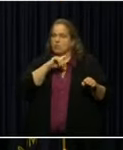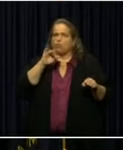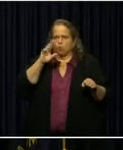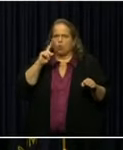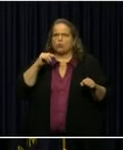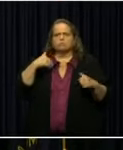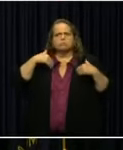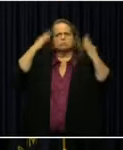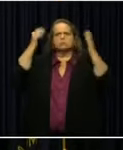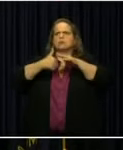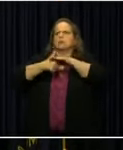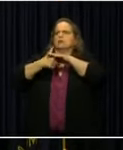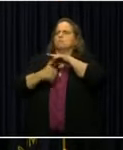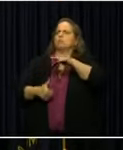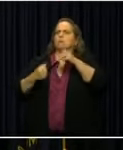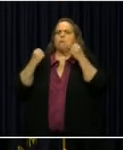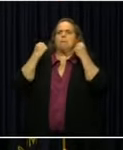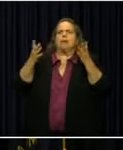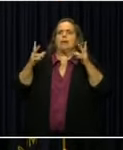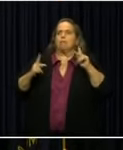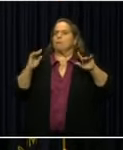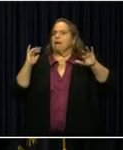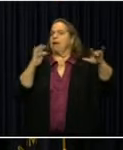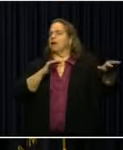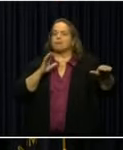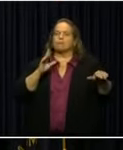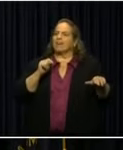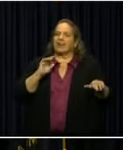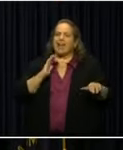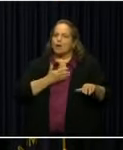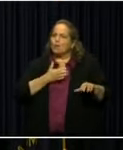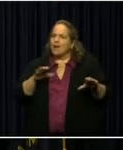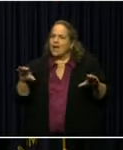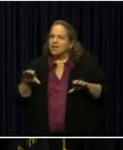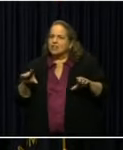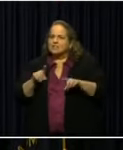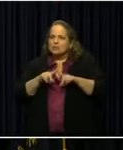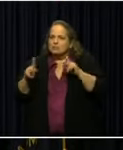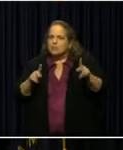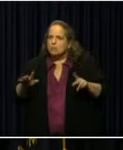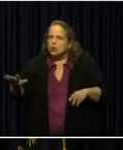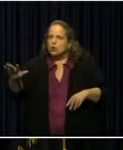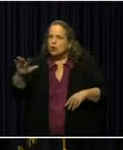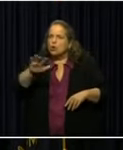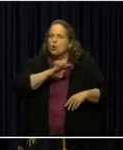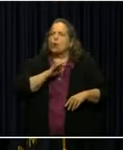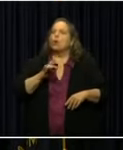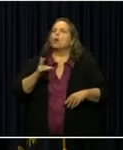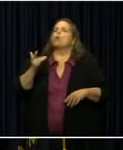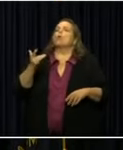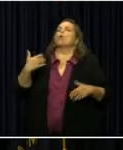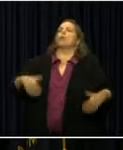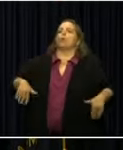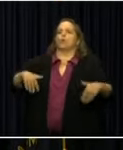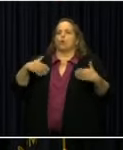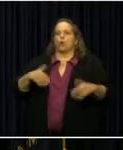THROUGH THIS AND THROUGH THIS TOGETHER, WE WANT TO GET THIS STRONG, READY TO RESTART OUR ECONOMY, READY TO DO SO MUCH IN